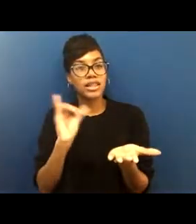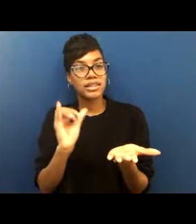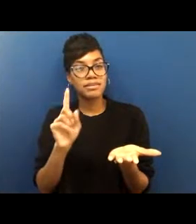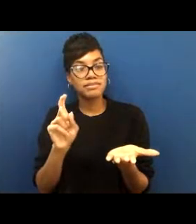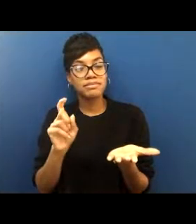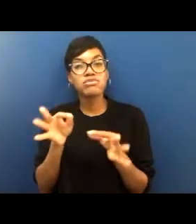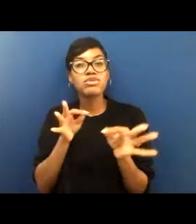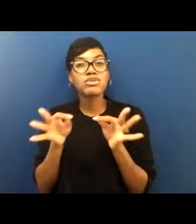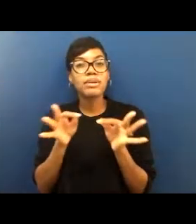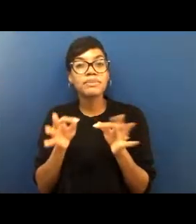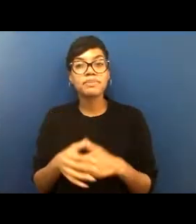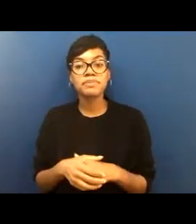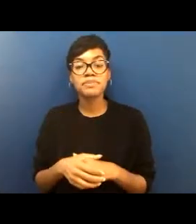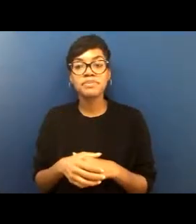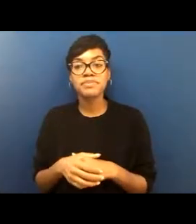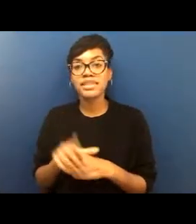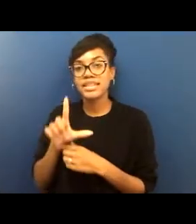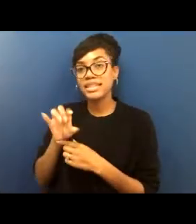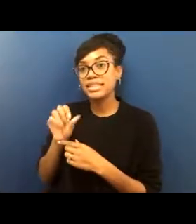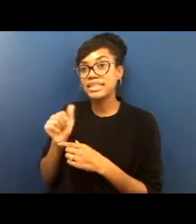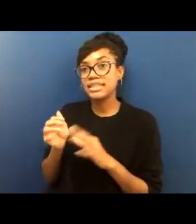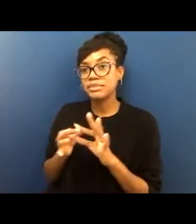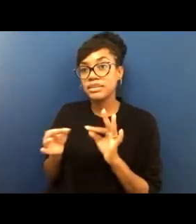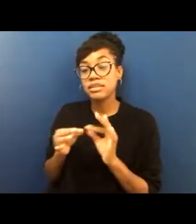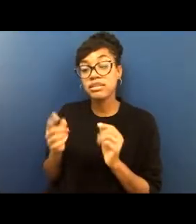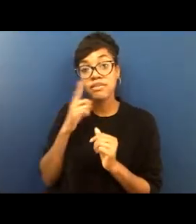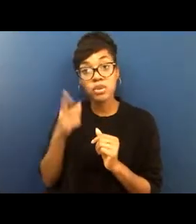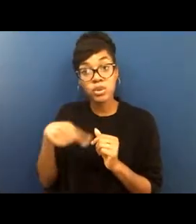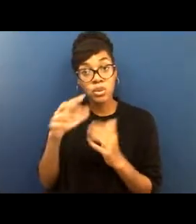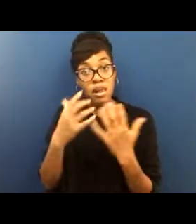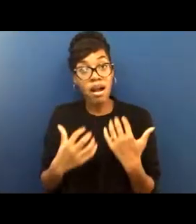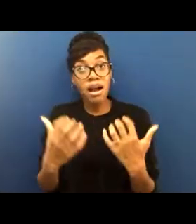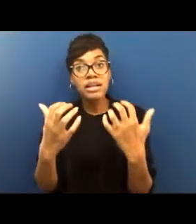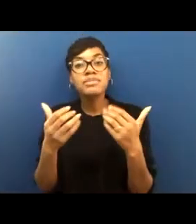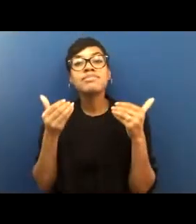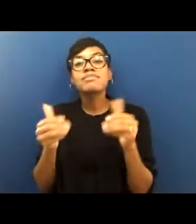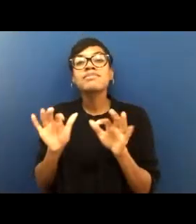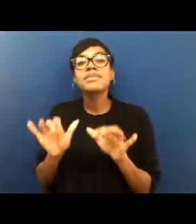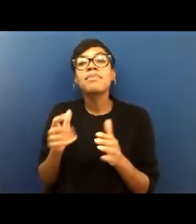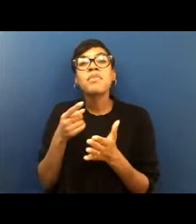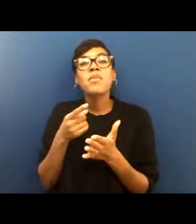[Lisa] So for those of you in our audience, please feel free to type into your question box,